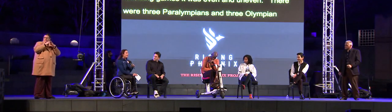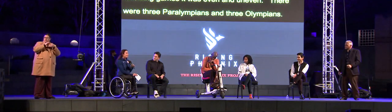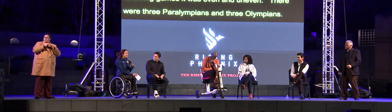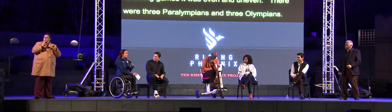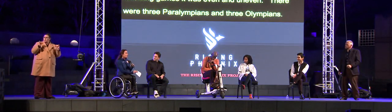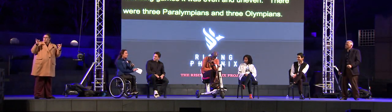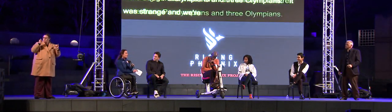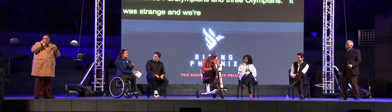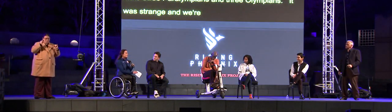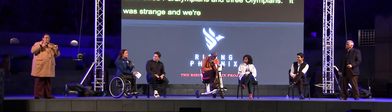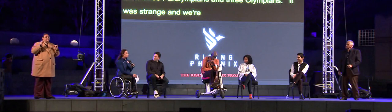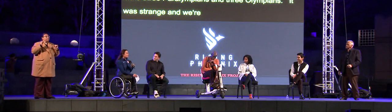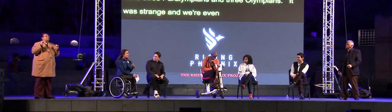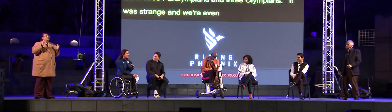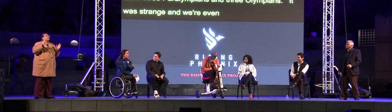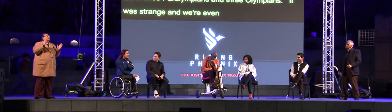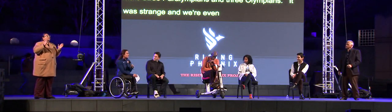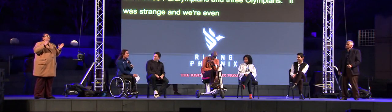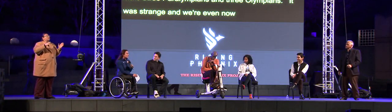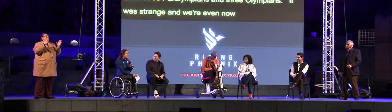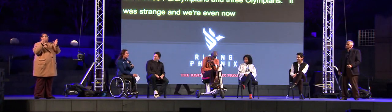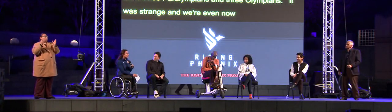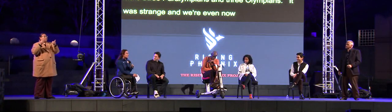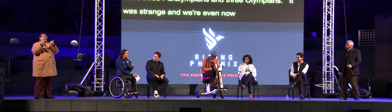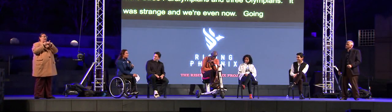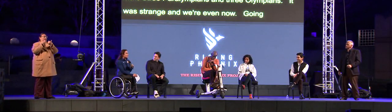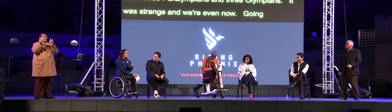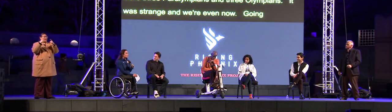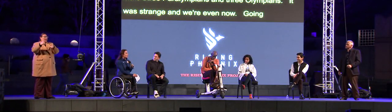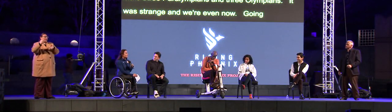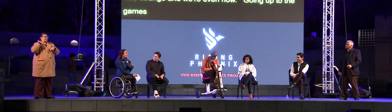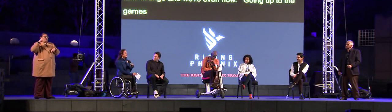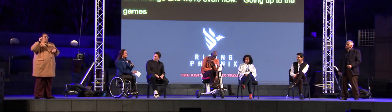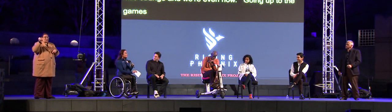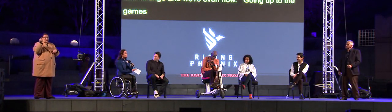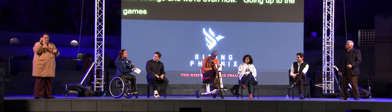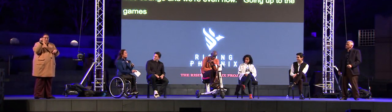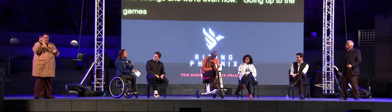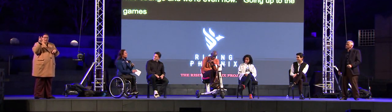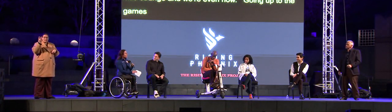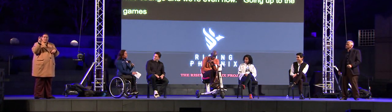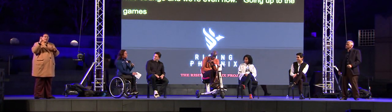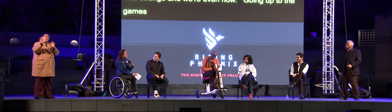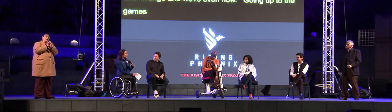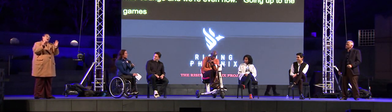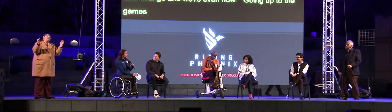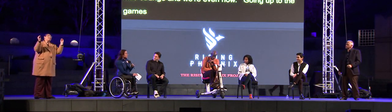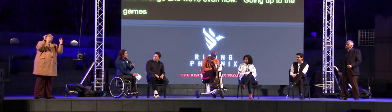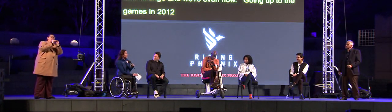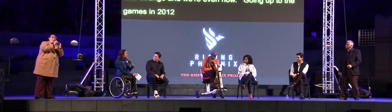And then going up to the games, in 2012, they chose more Paralympic athletes